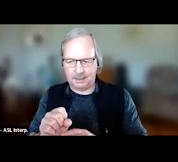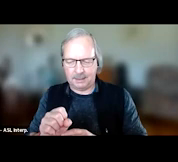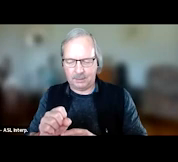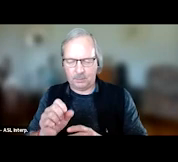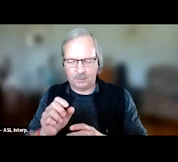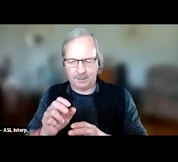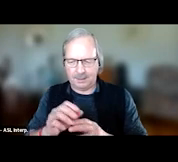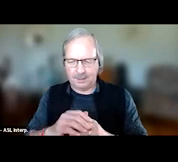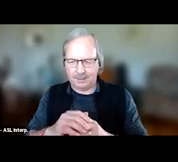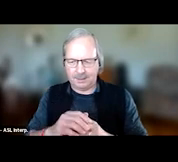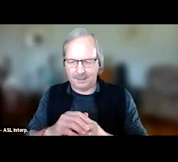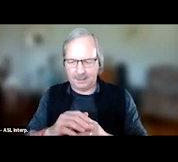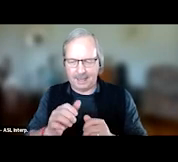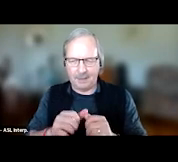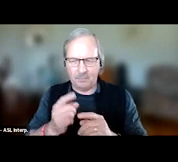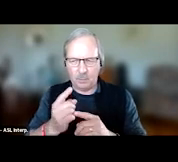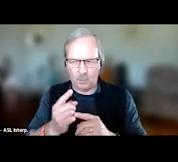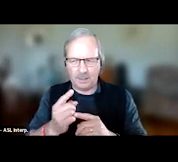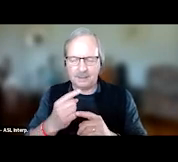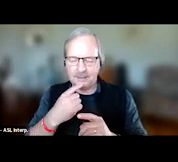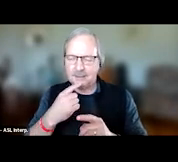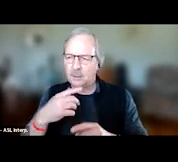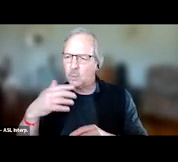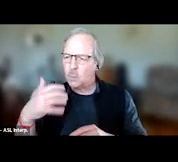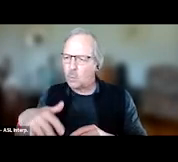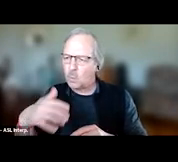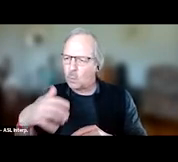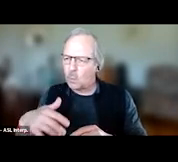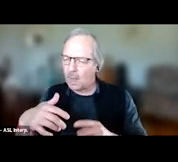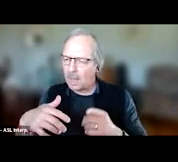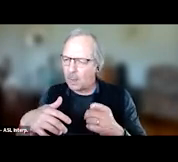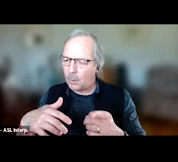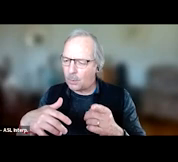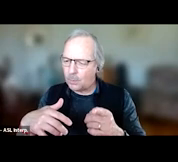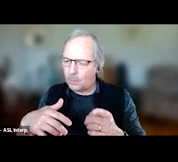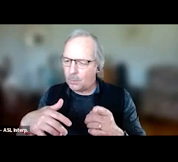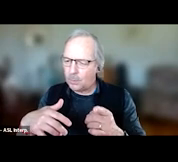everybody that, wow you did in six or seven months has said no,